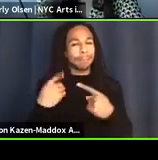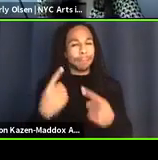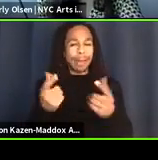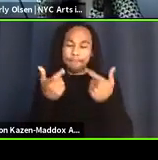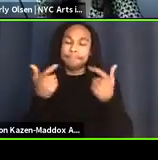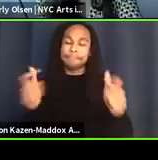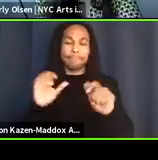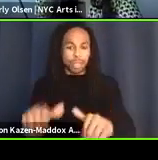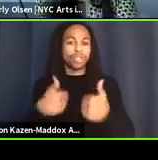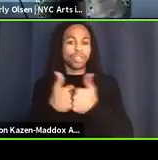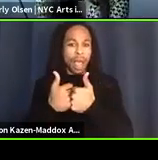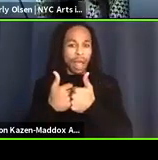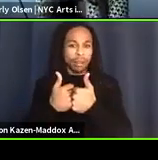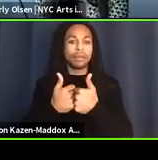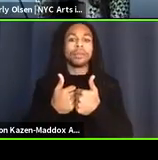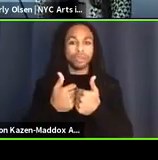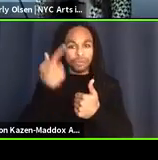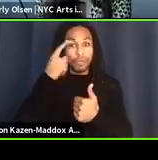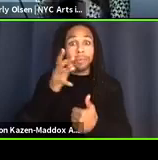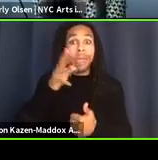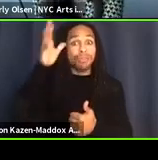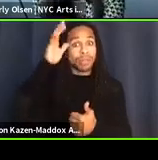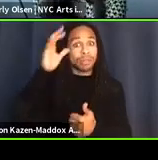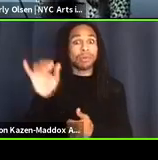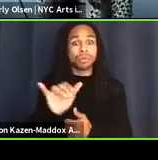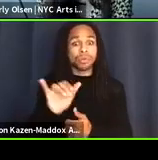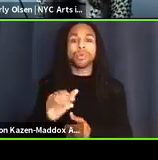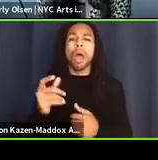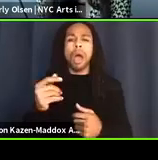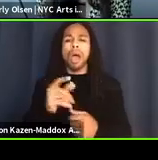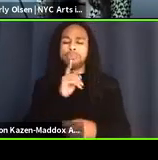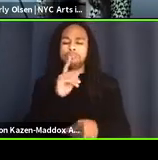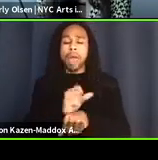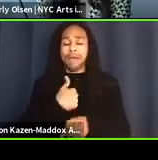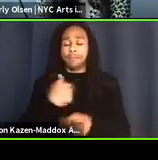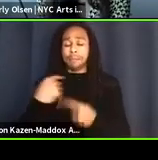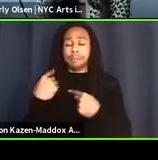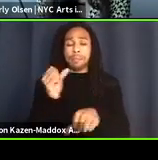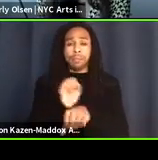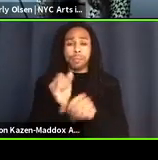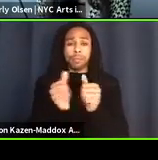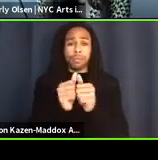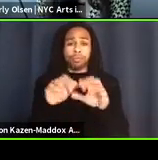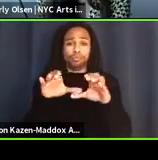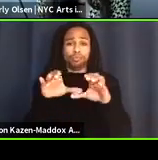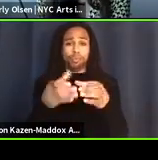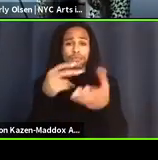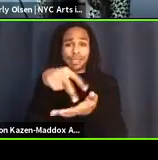and highlights a level of inequity? Ana Nery Fragoso: Yes, at the